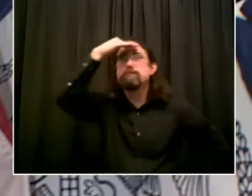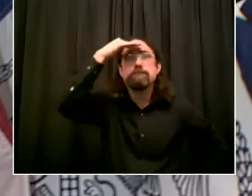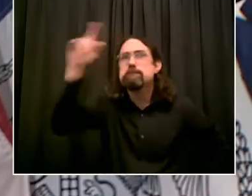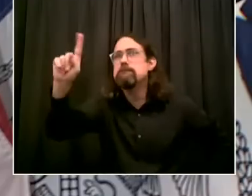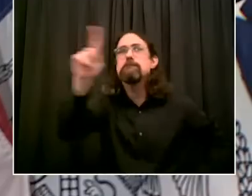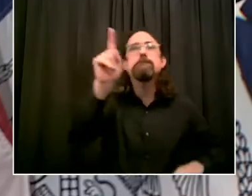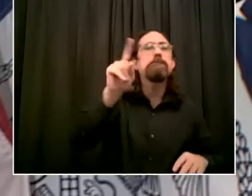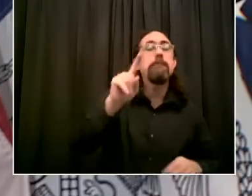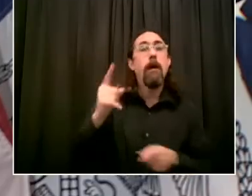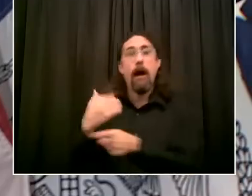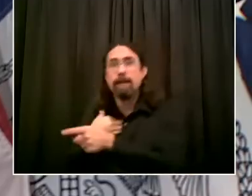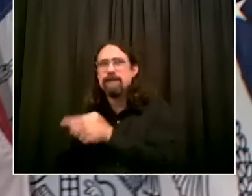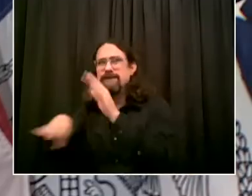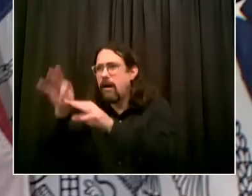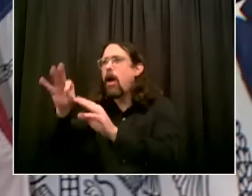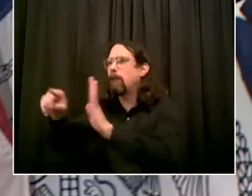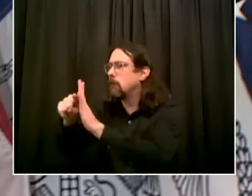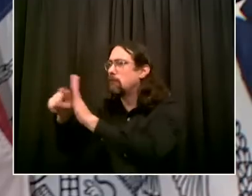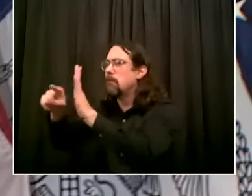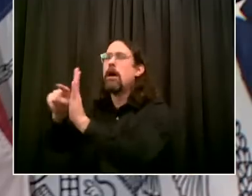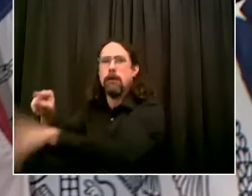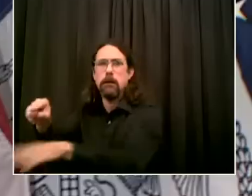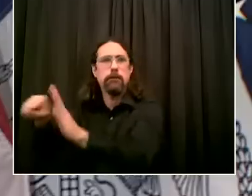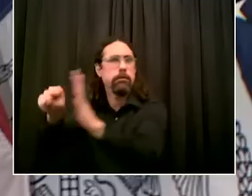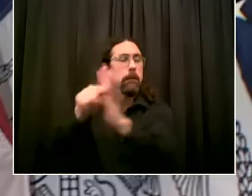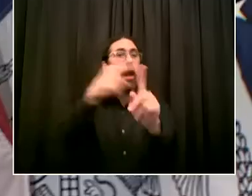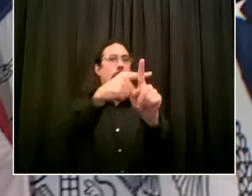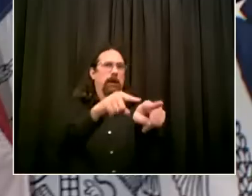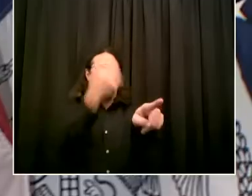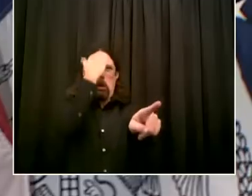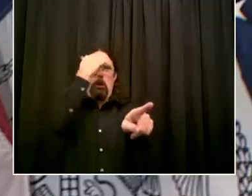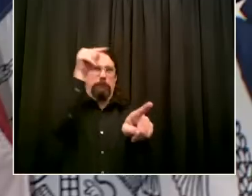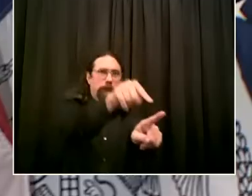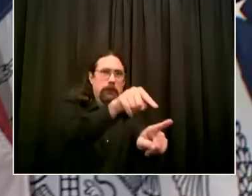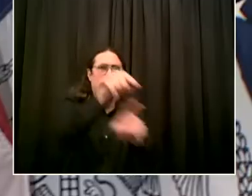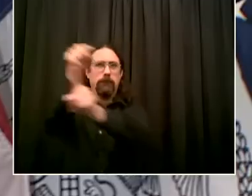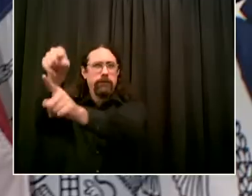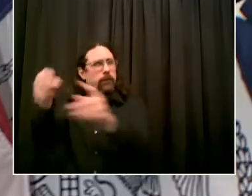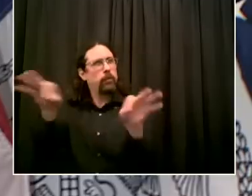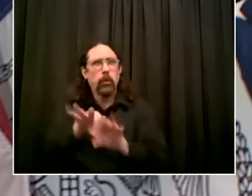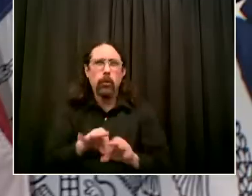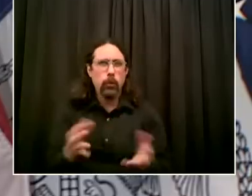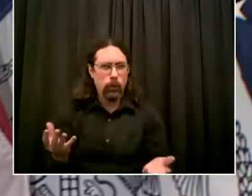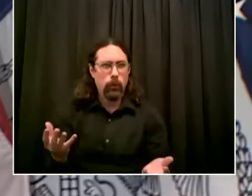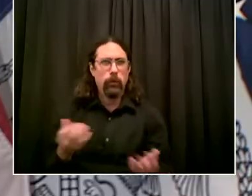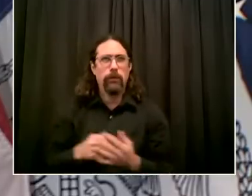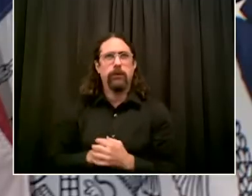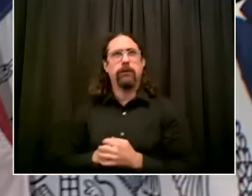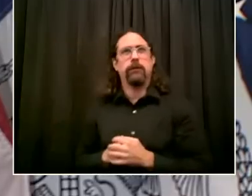A GOOD START IN OUR SCHOOLS. LET'S KEEP GOING. EVERYONE, PLEASE SIGN UP RIGHT AWAY. IN TERMS OF THE CONCERNS THAT THE FAMILIES HAVE, PUBLIC SCHOHOL OFAFAMILIES